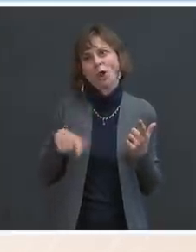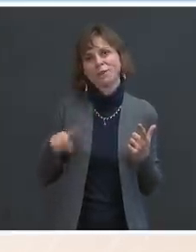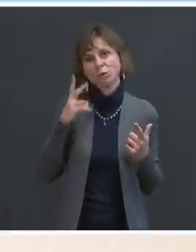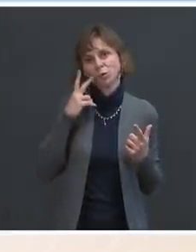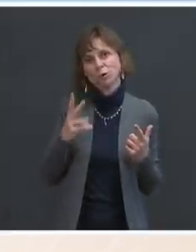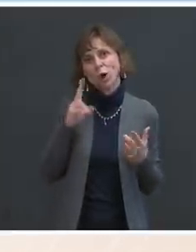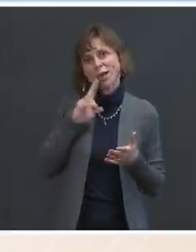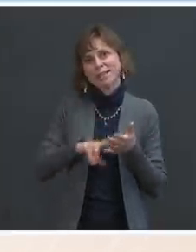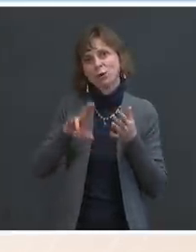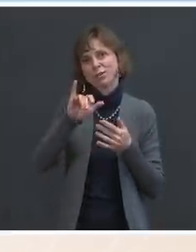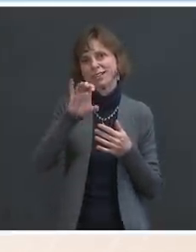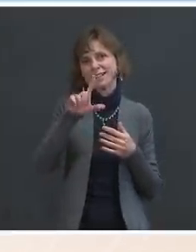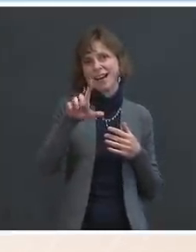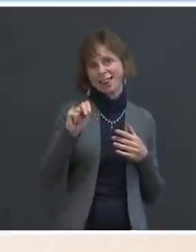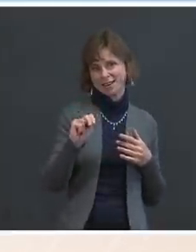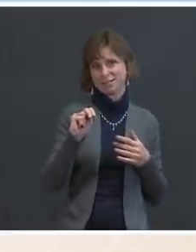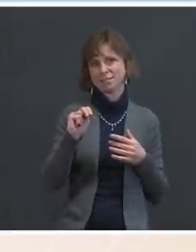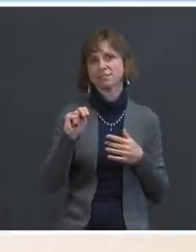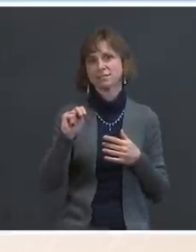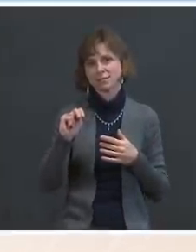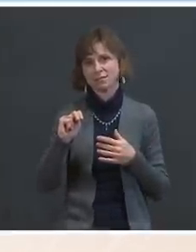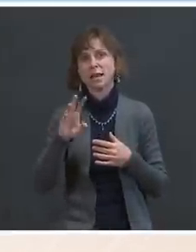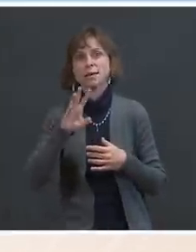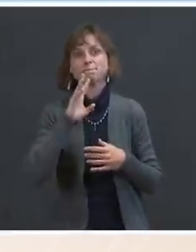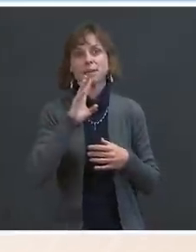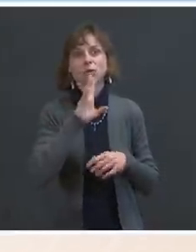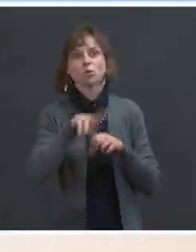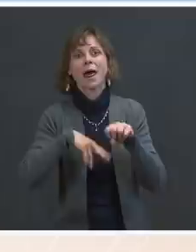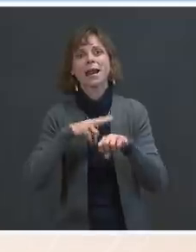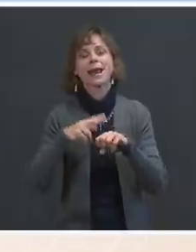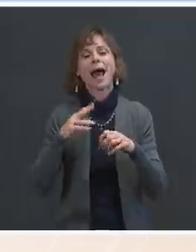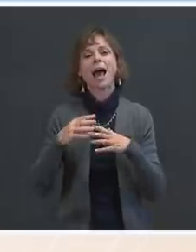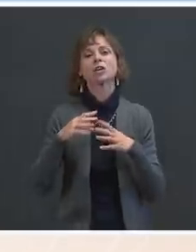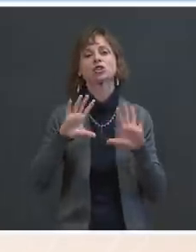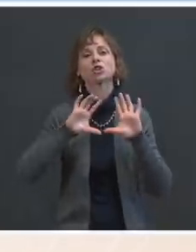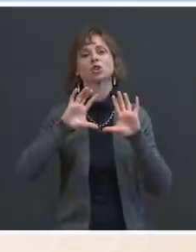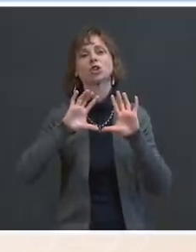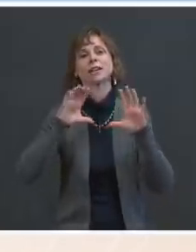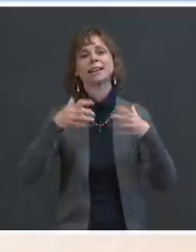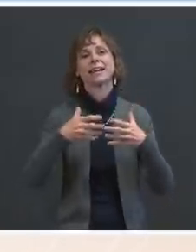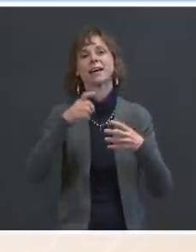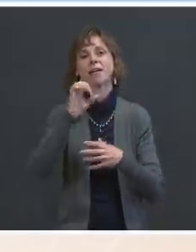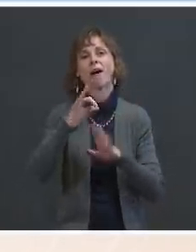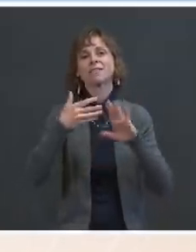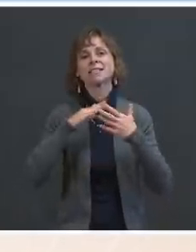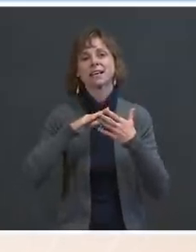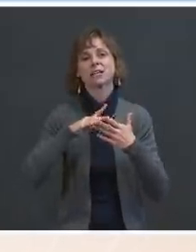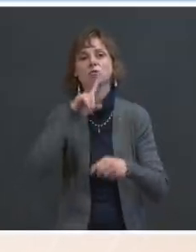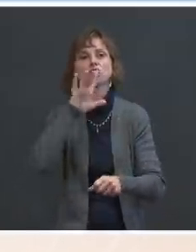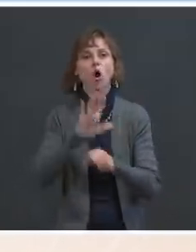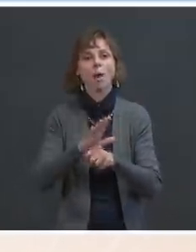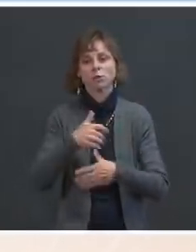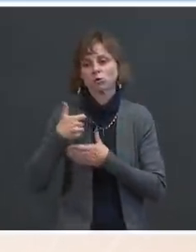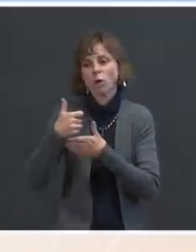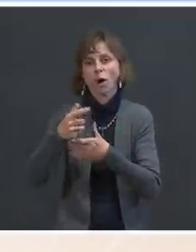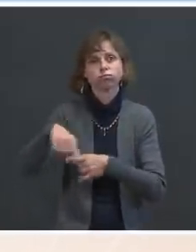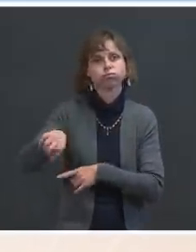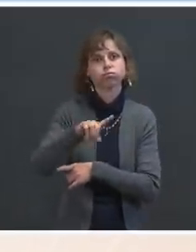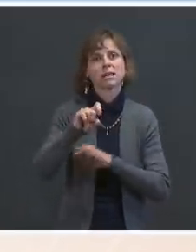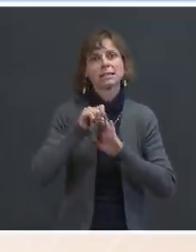before the National League of Cities yesterday, promising to get aid out to state and local governments. Obviously, this is a key component of the package